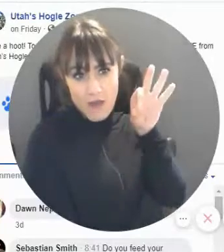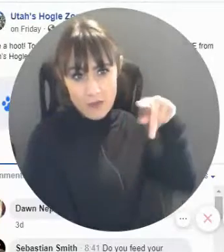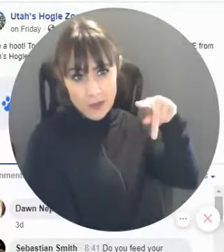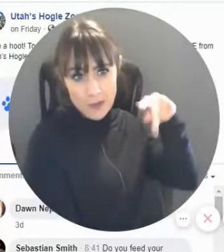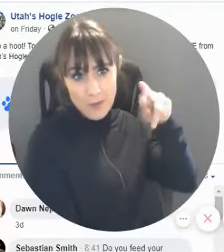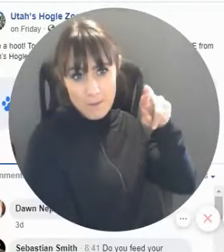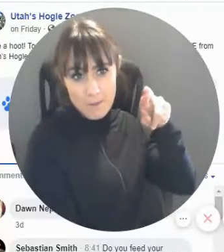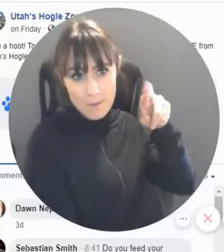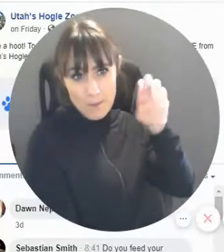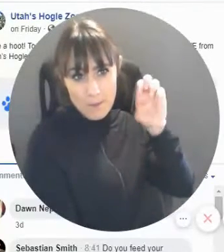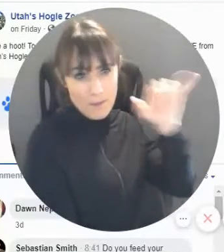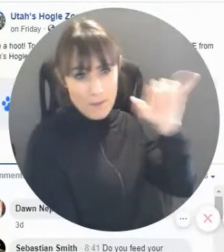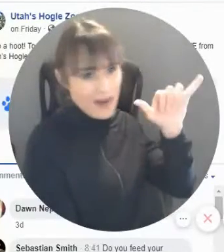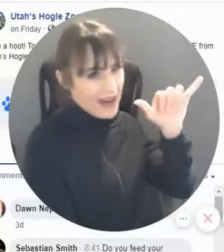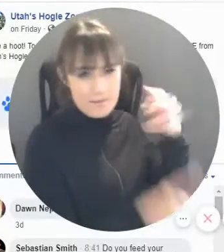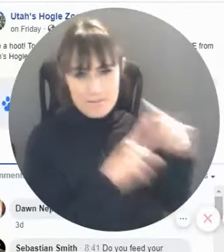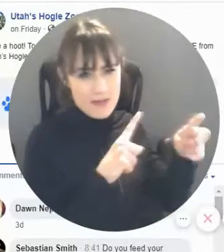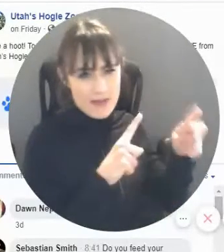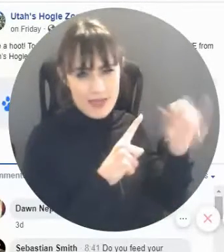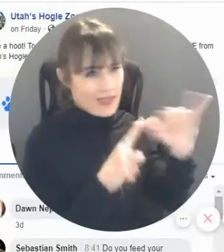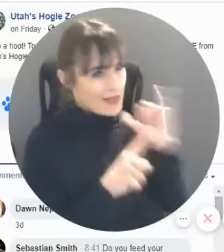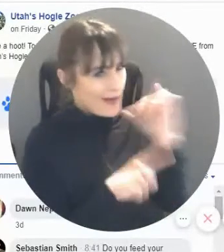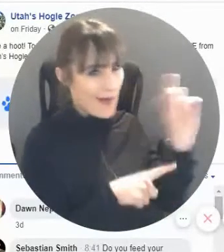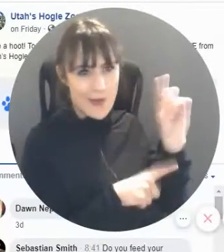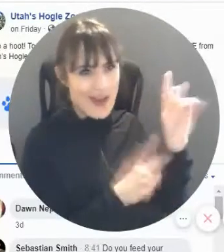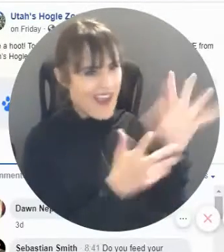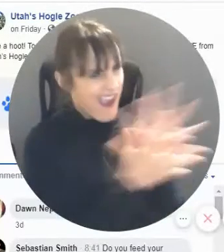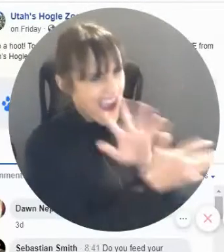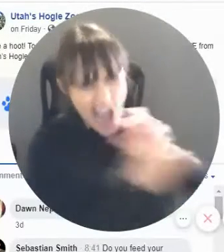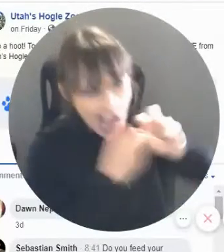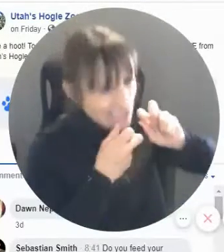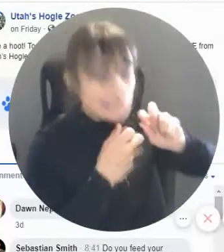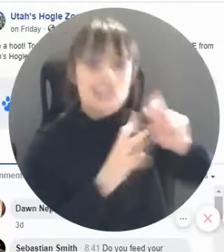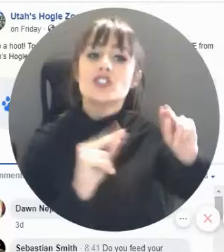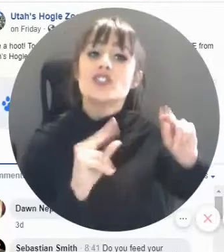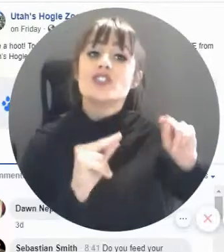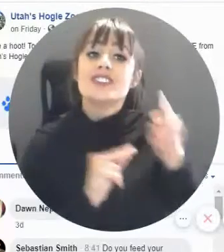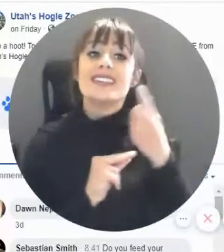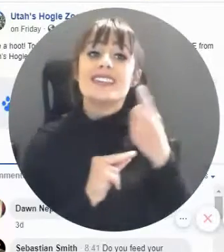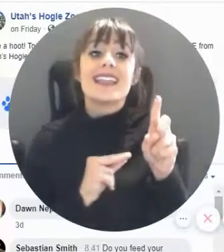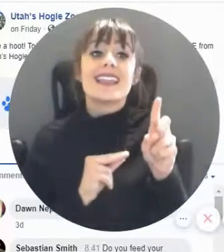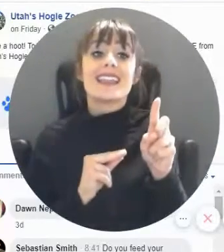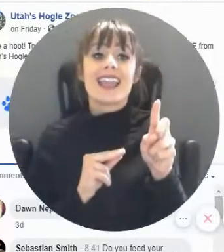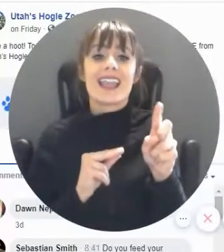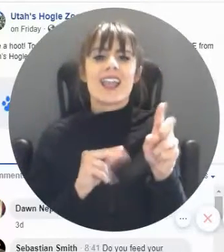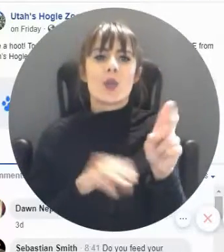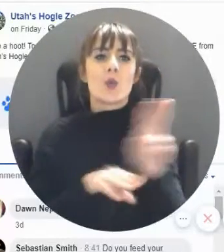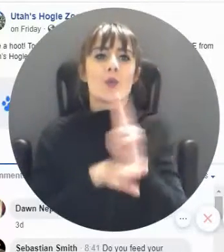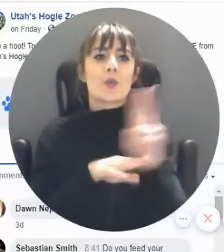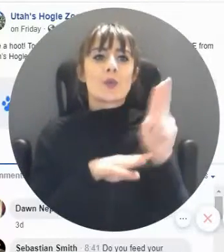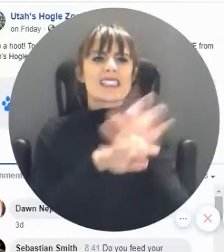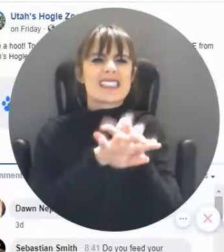The "business end" is that foot with those talons on them. Which is why Mandy and Eric are both wearing thick leather gloves.